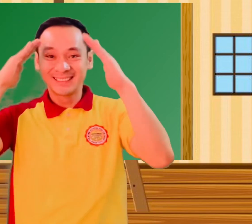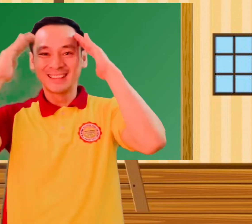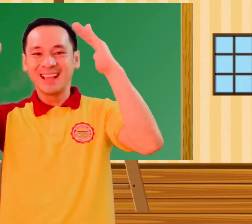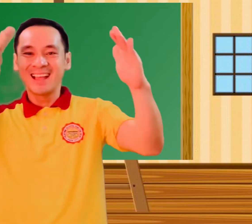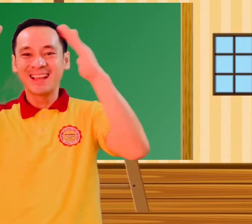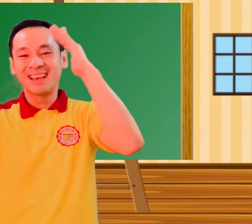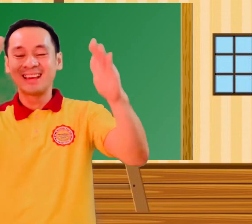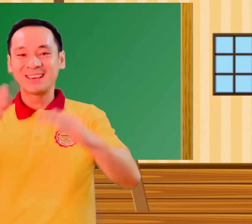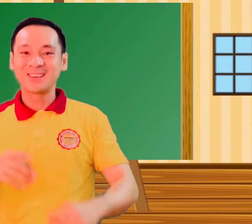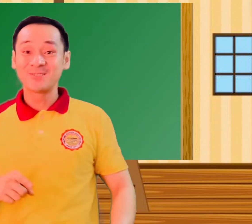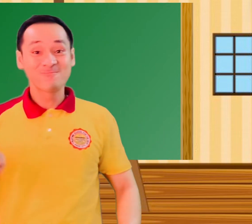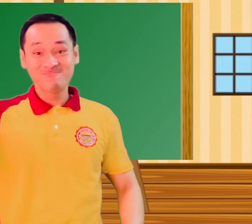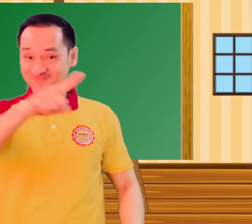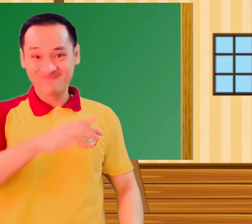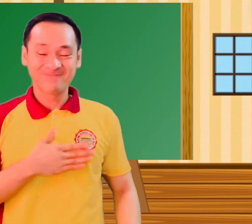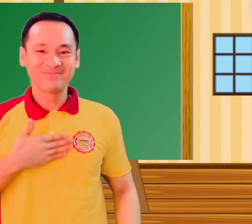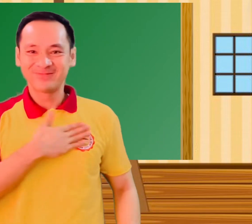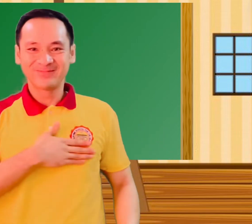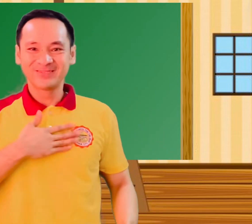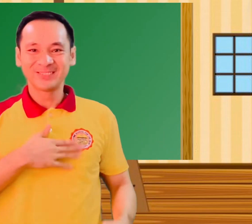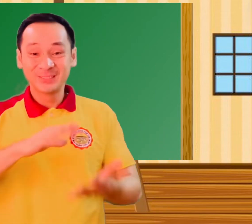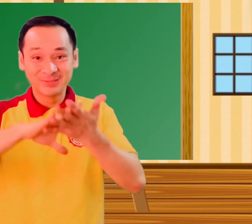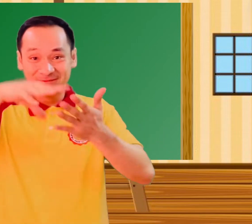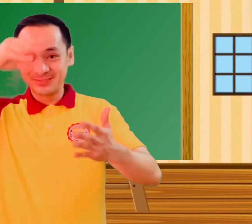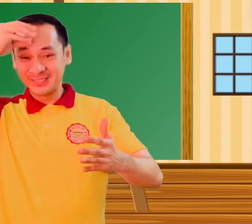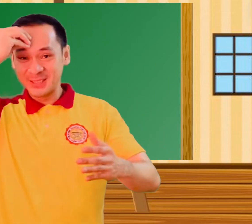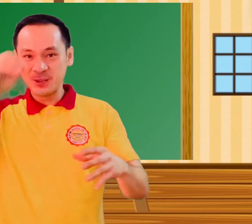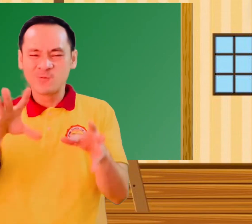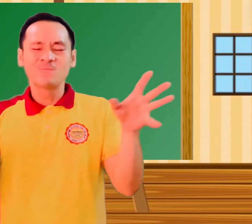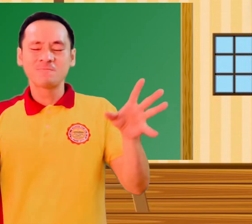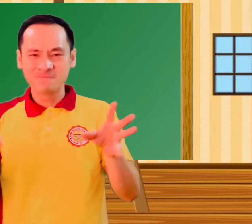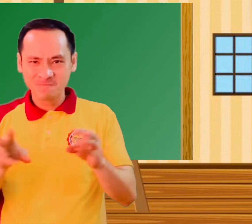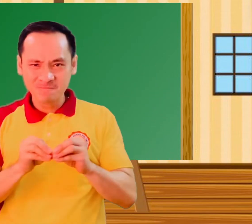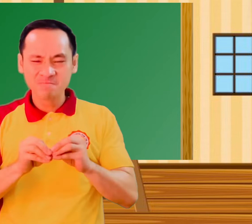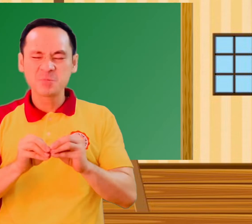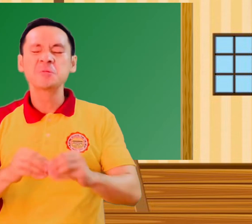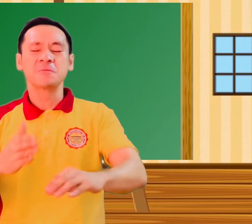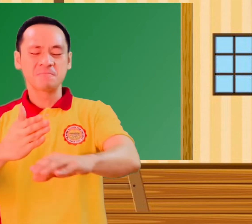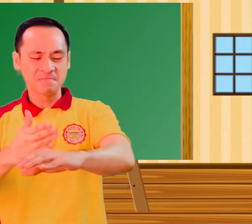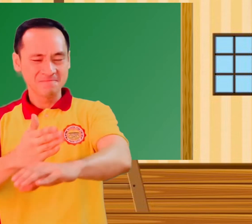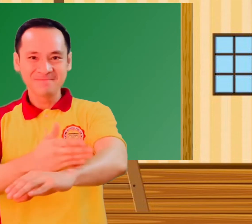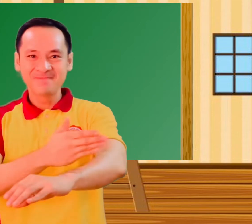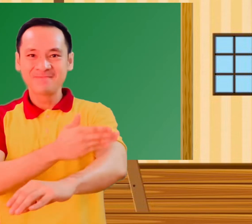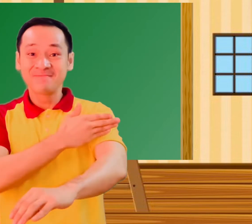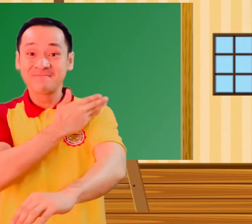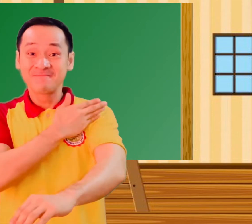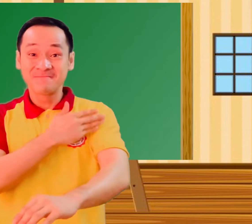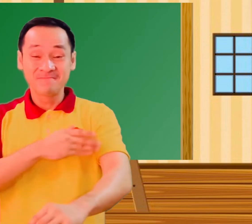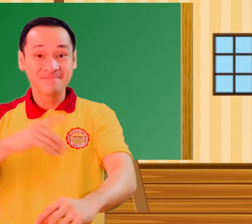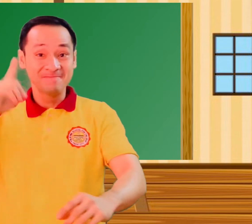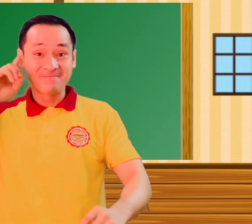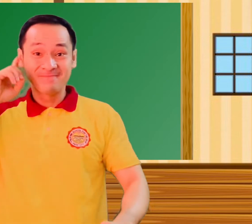hello do you want to learn the overview and evolution of deaf education